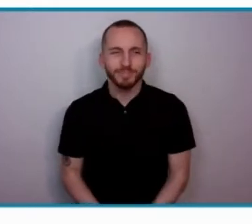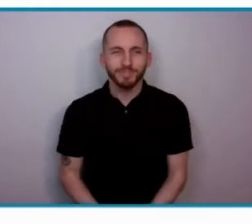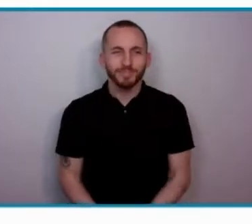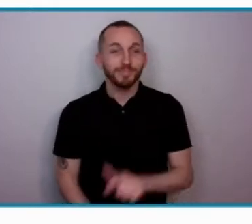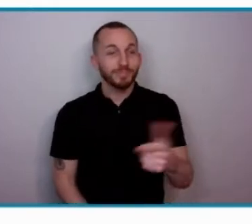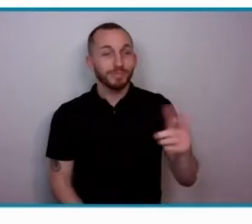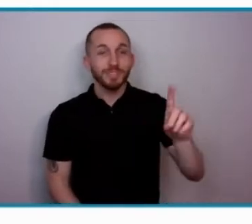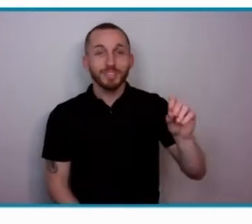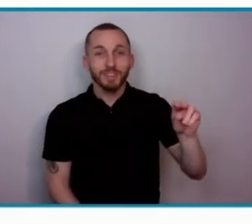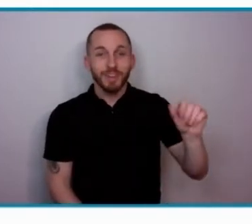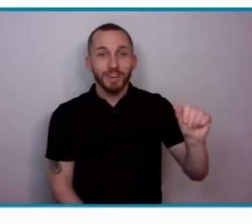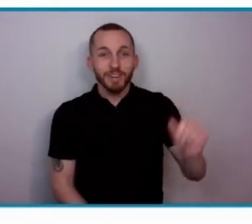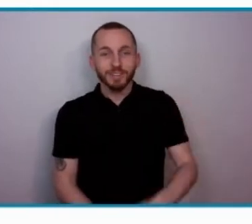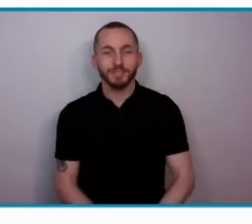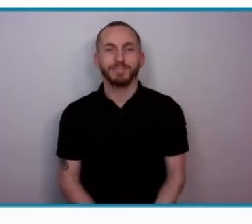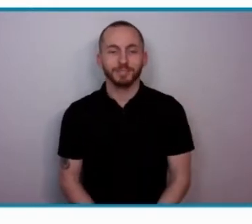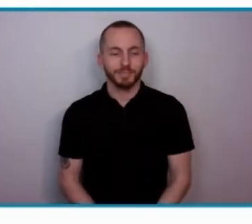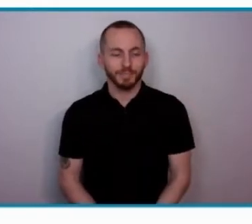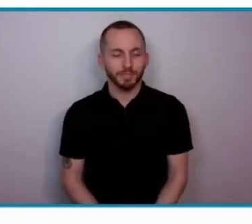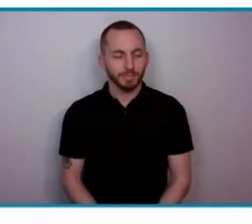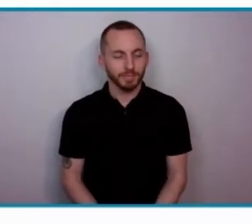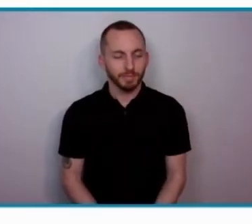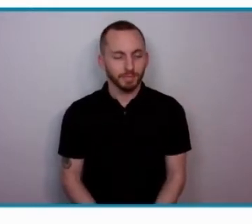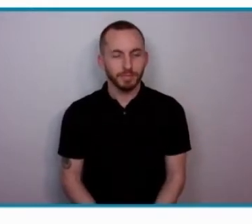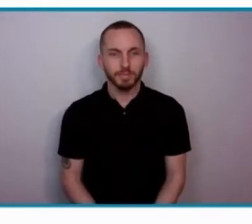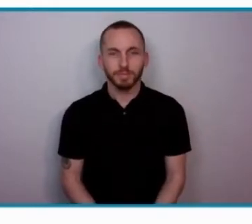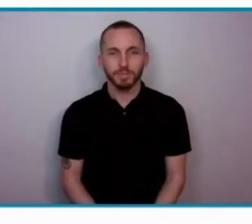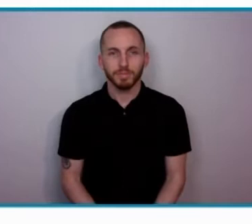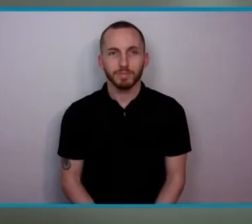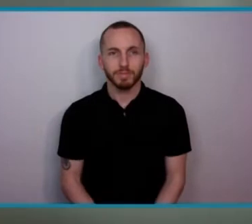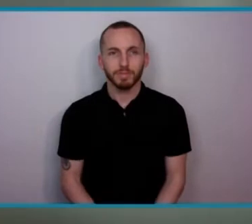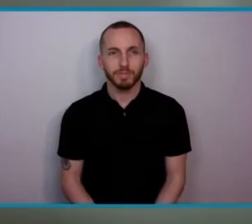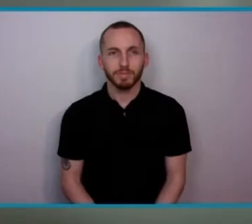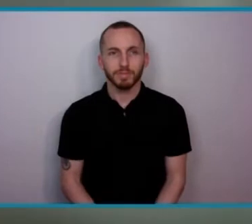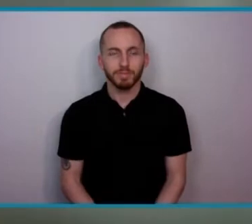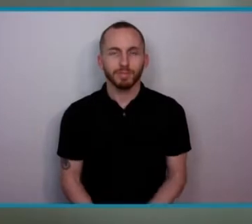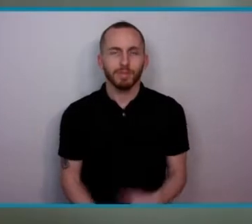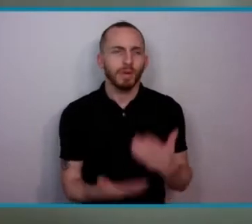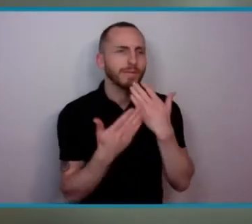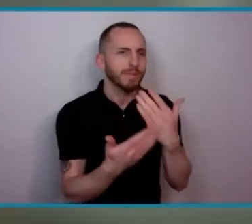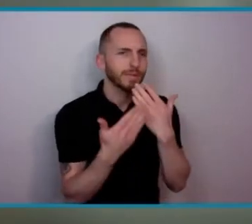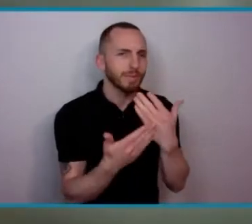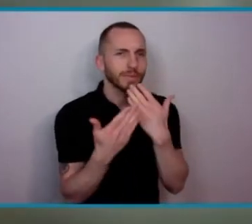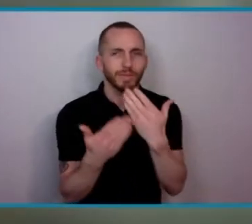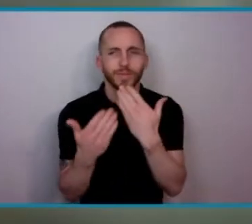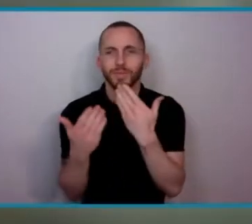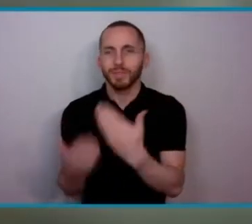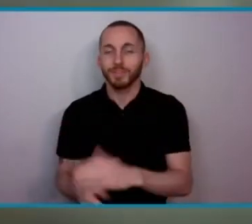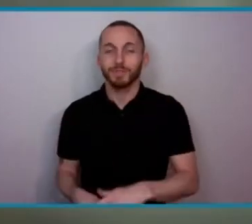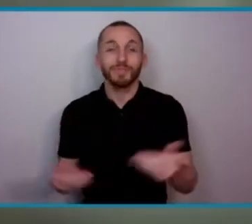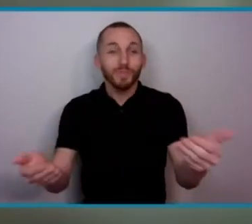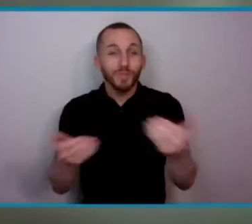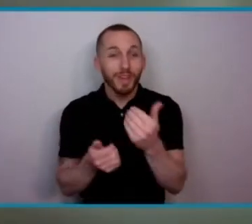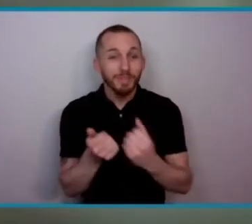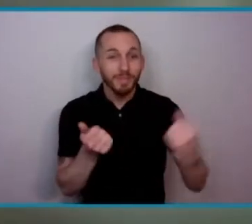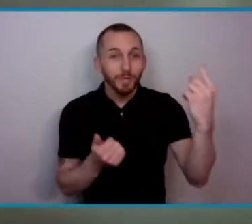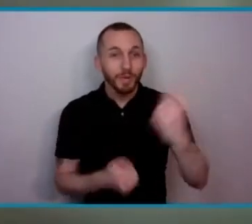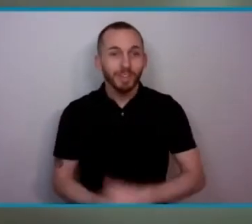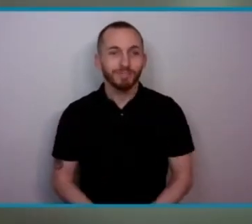Donna … Thank you so much, Sunil, and welcome everyone. This is such a wonderful opportunity to inform